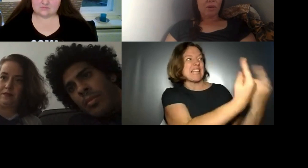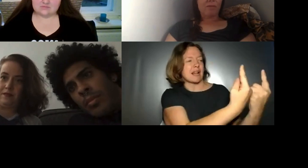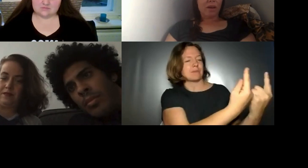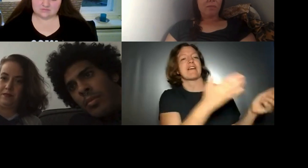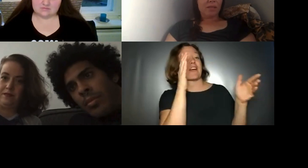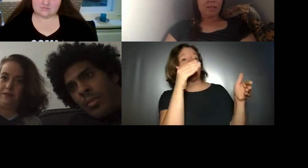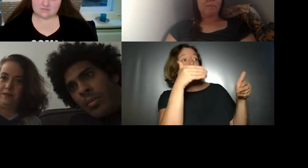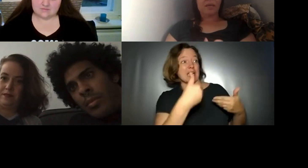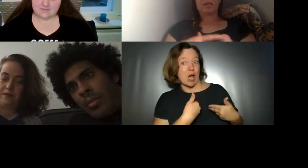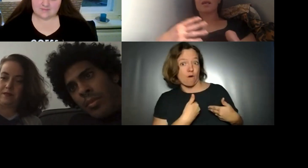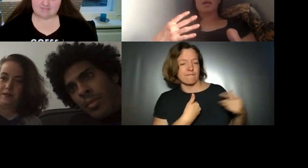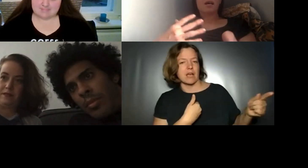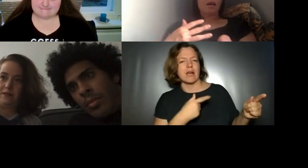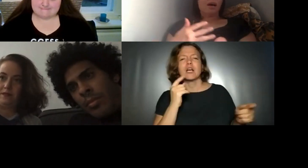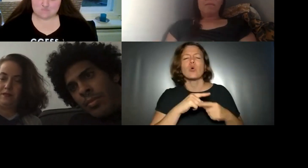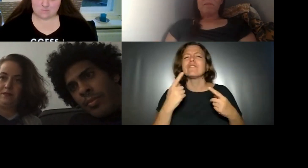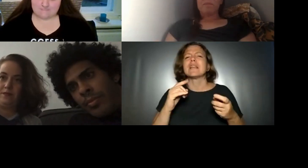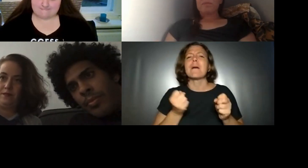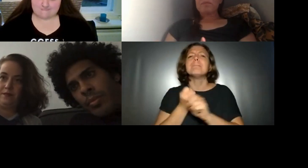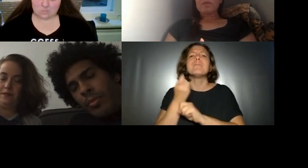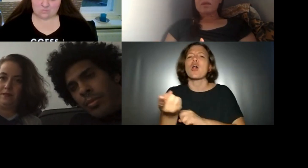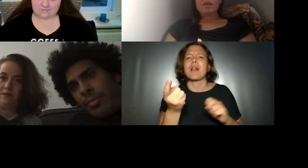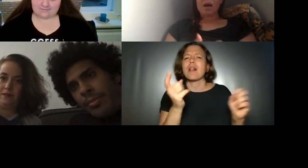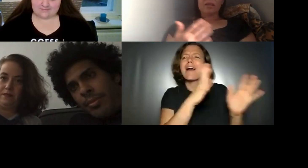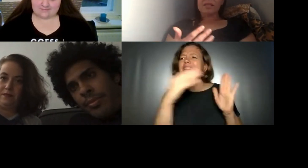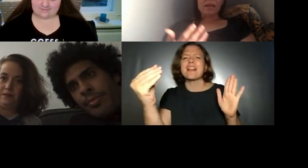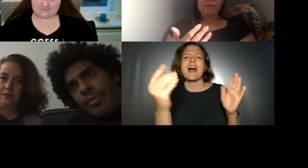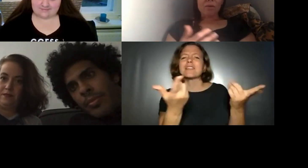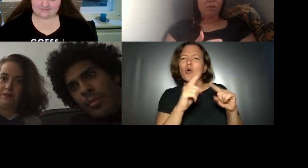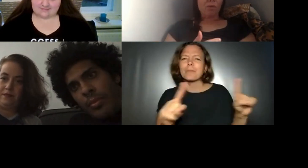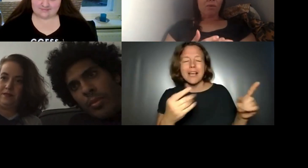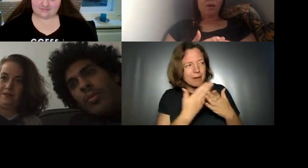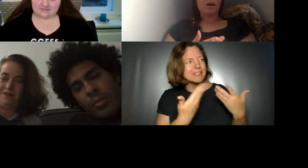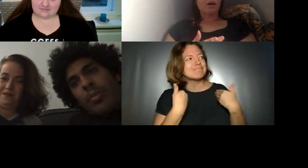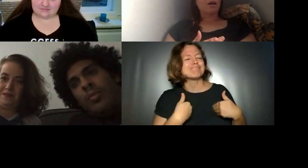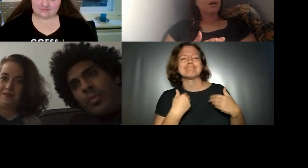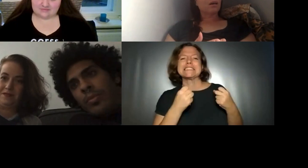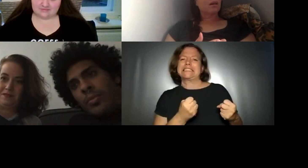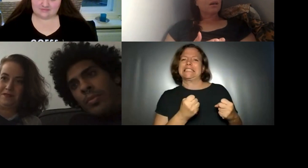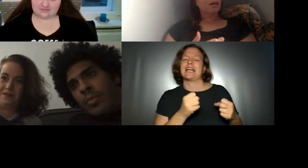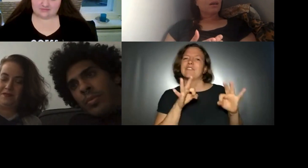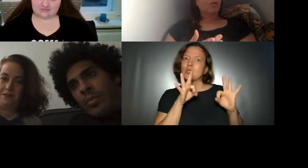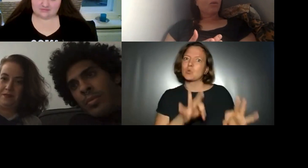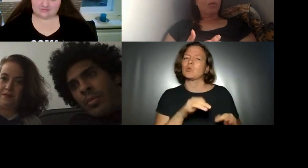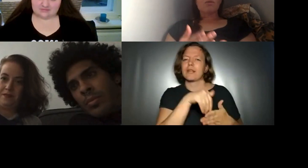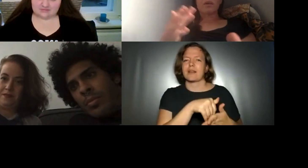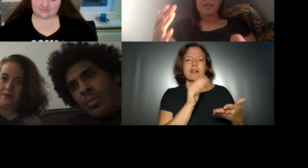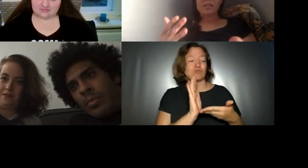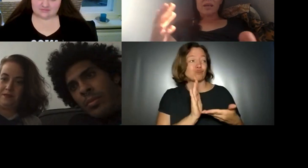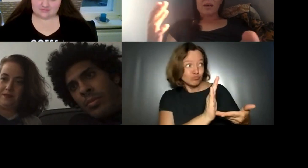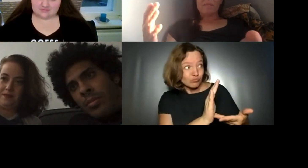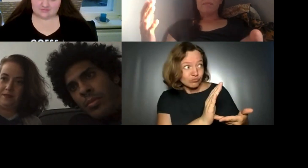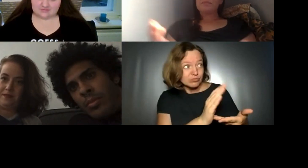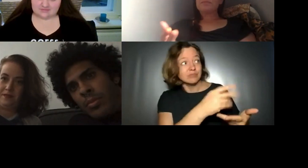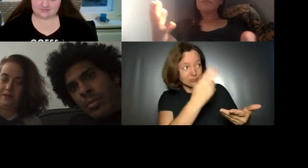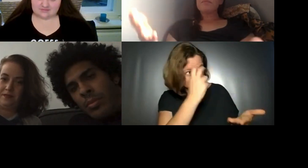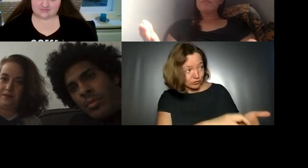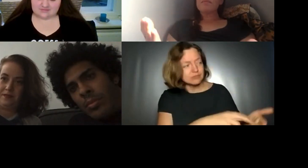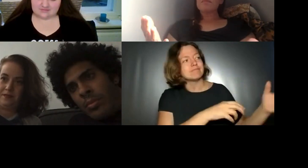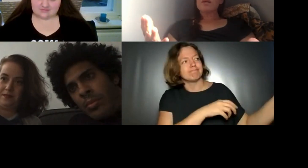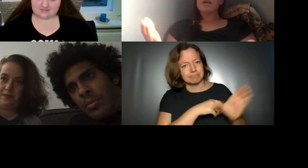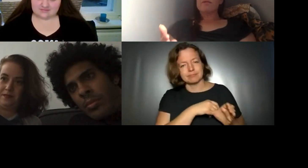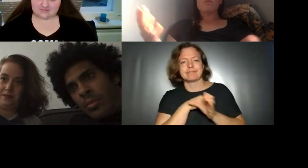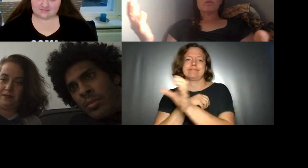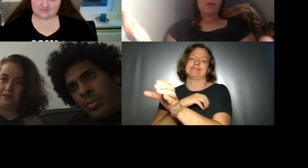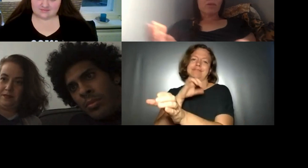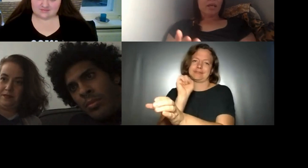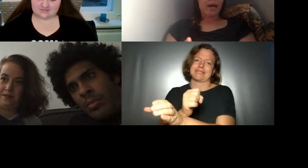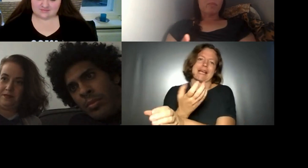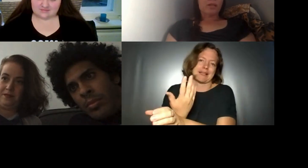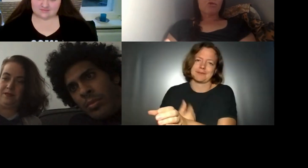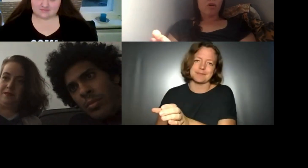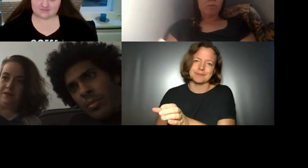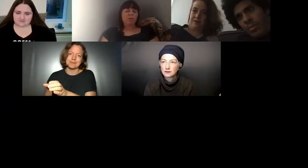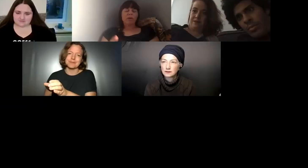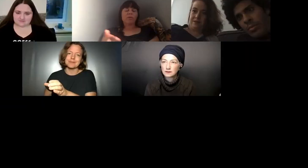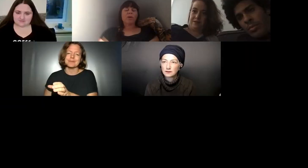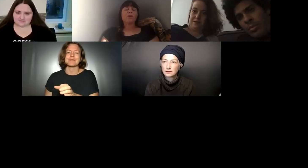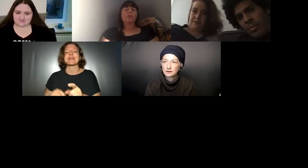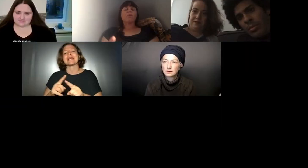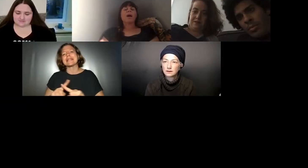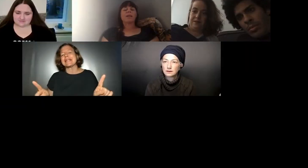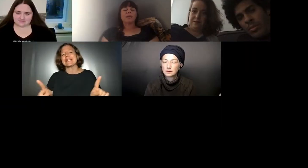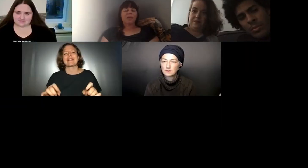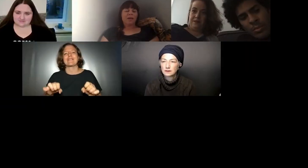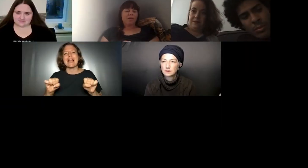I wouldn't invite them into something unsafe or that is informed by the ableist tropes that we all know so well